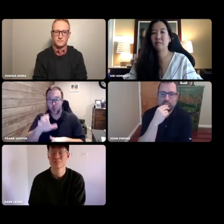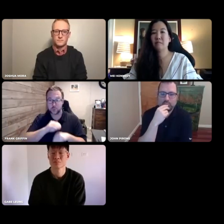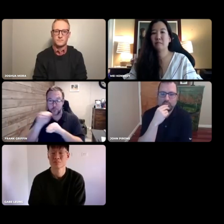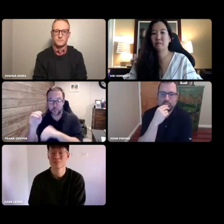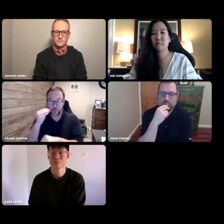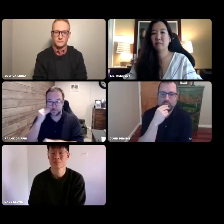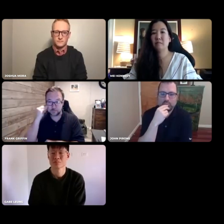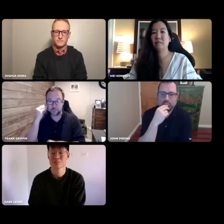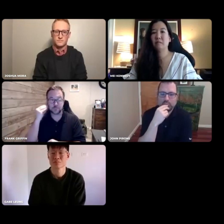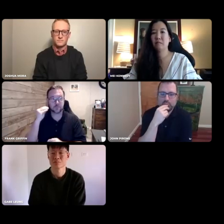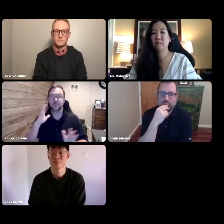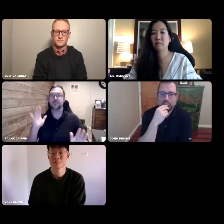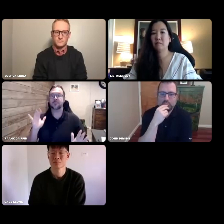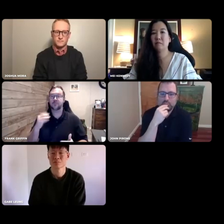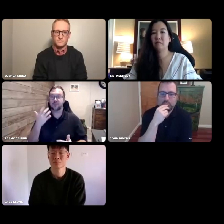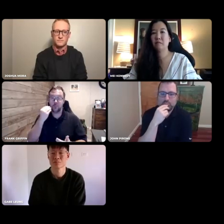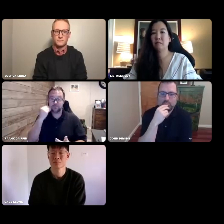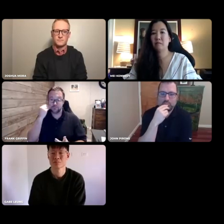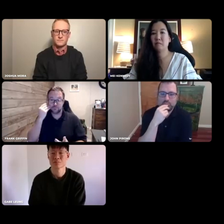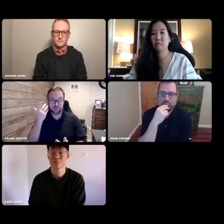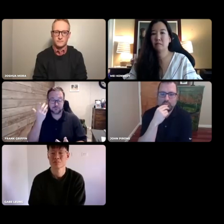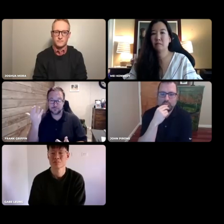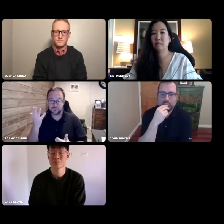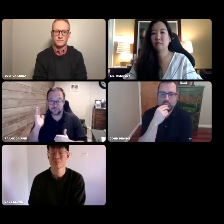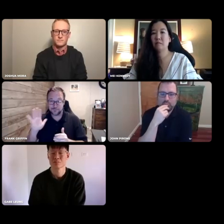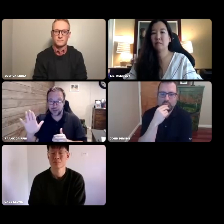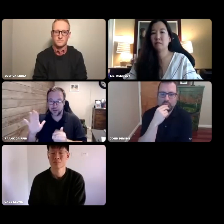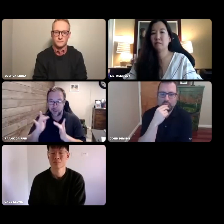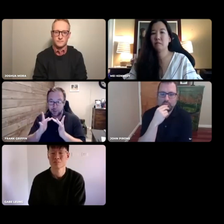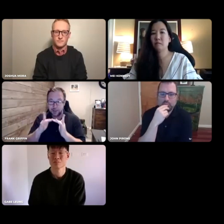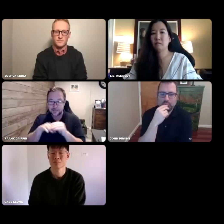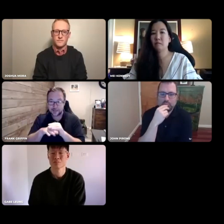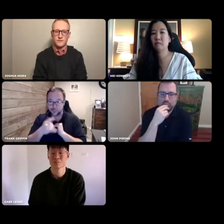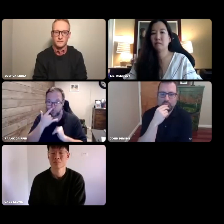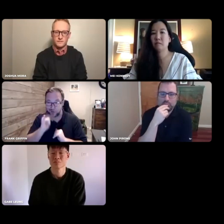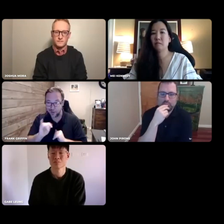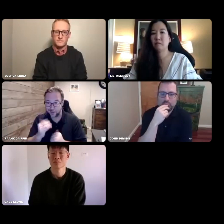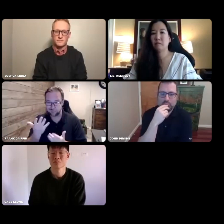That causes extra stress. Many students have gone home.